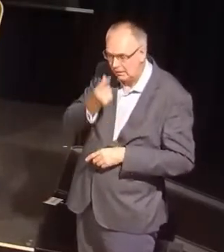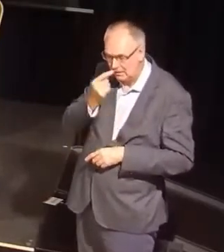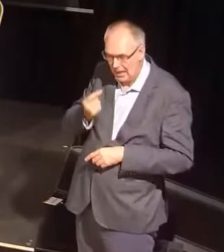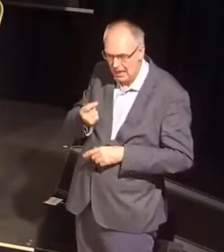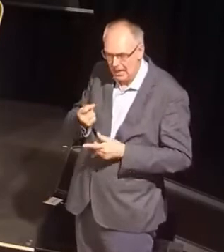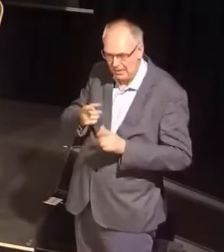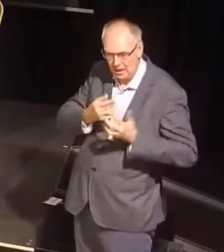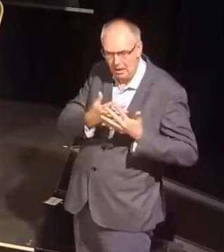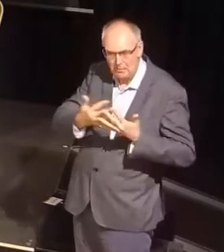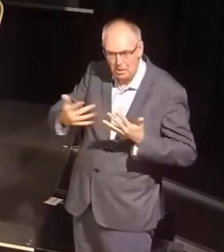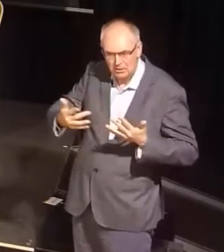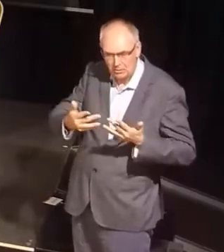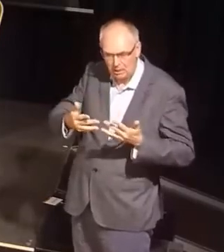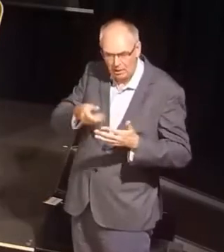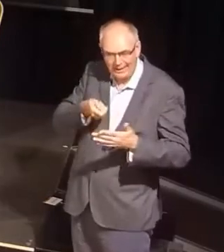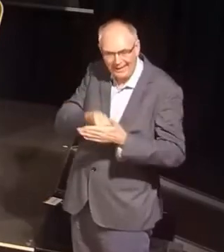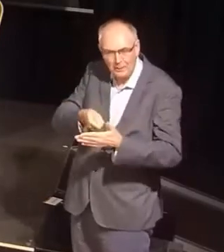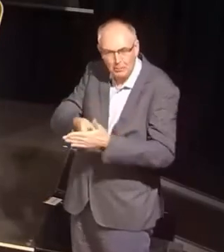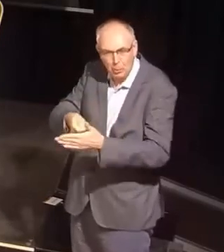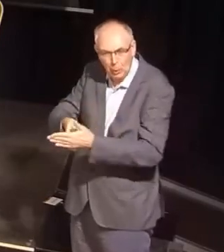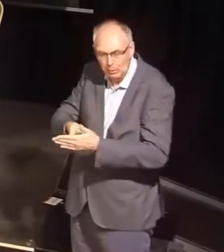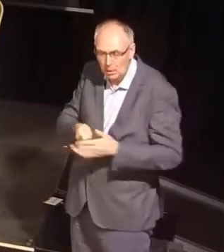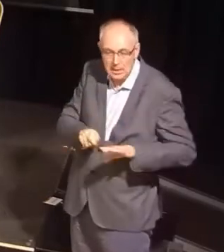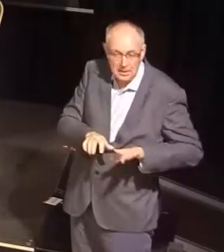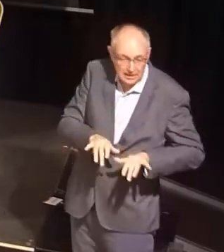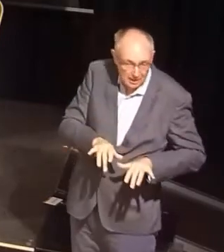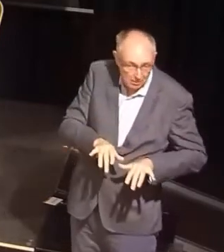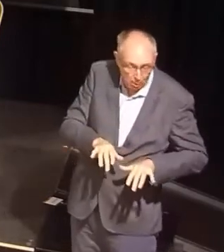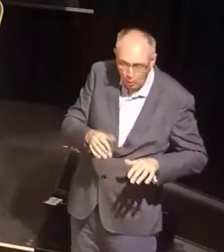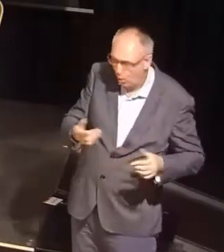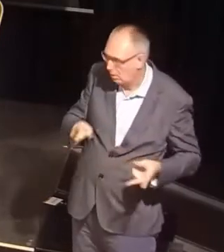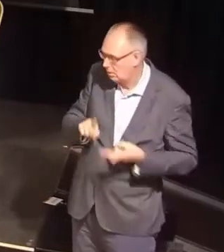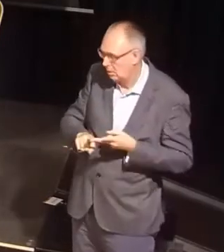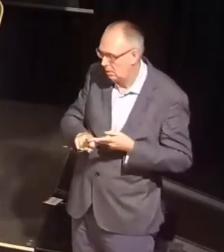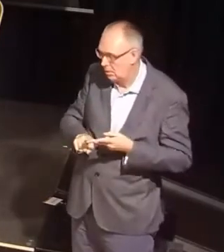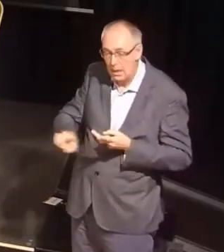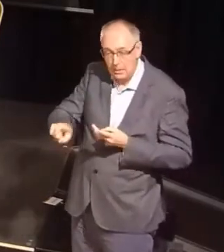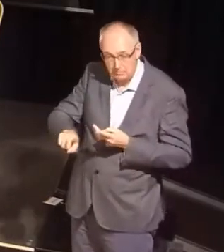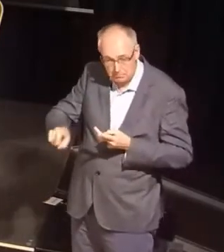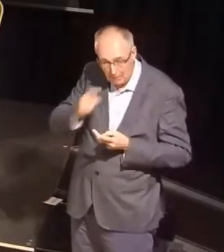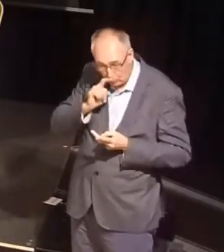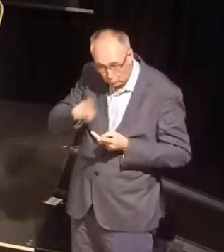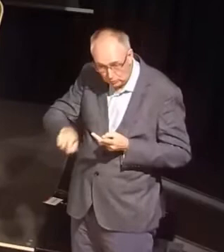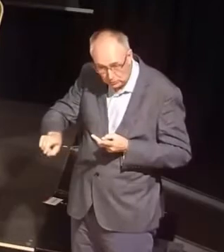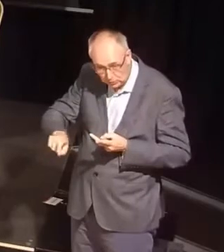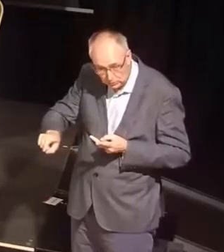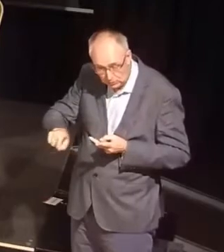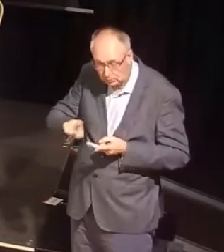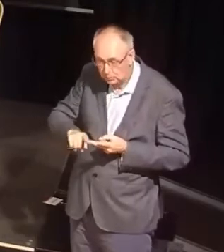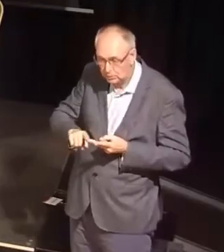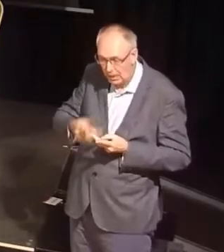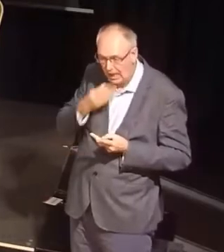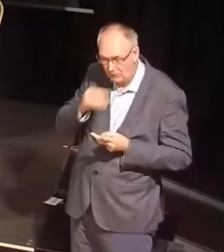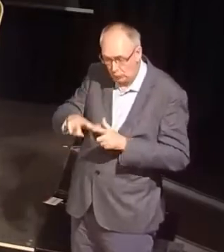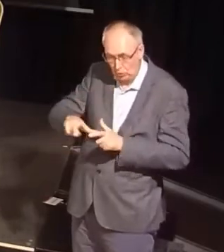so you could be playing with a keyboard, you can play with a mouse, which means if you are using a large format mouse we can set it for the switches